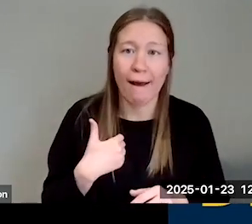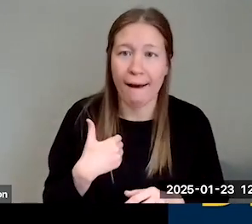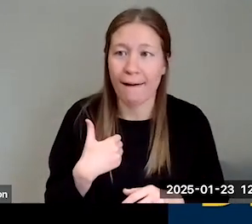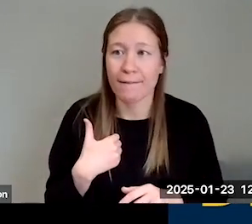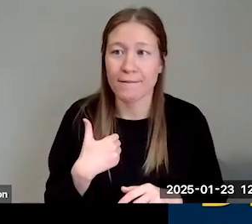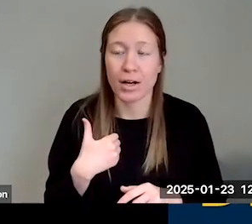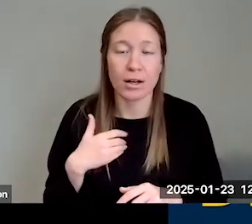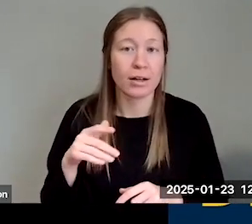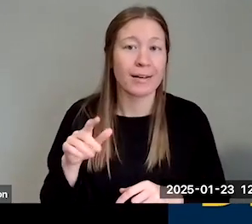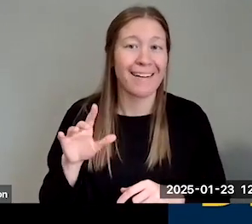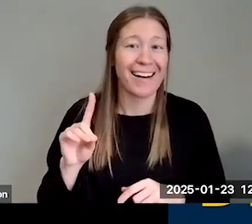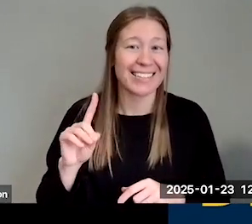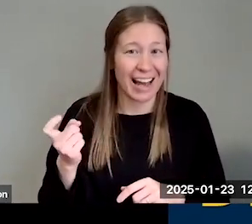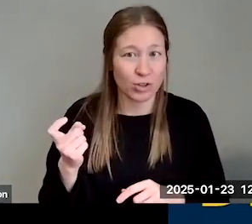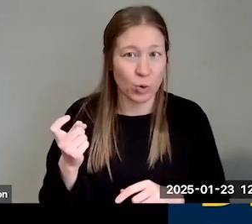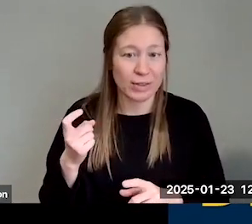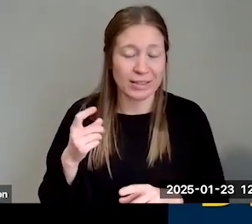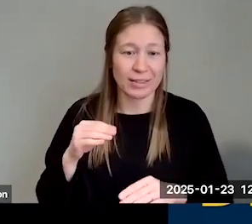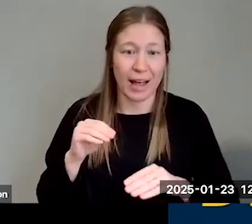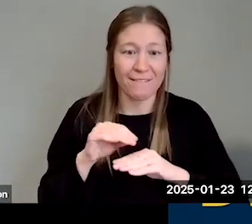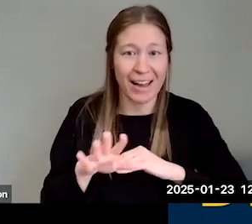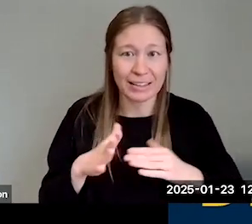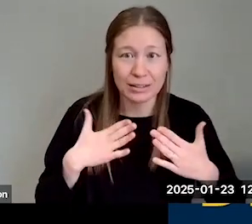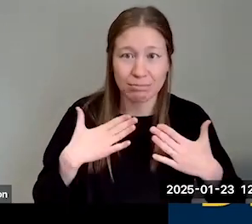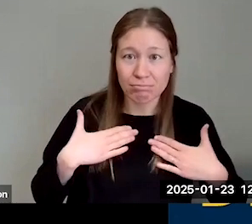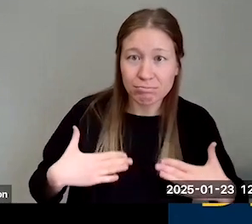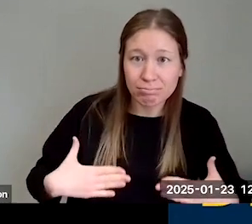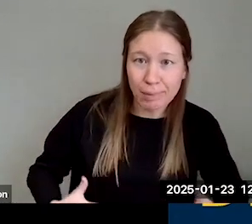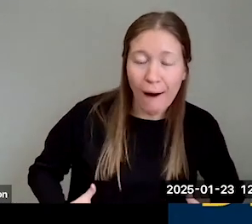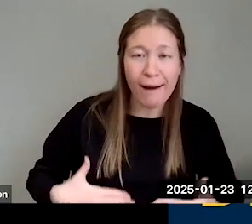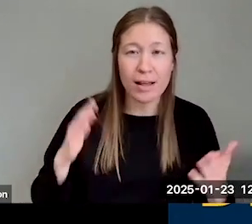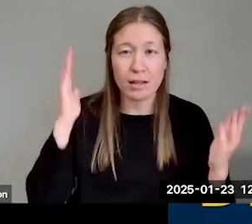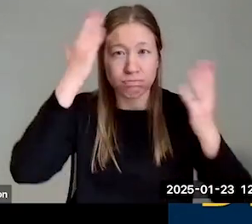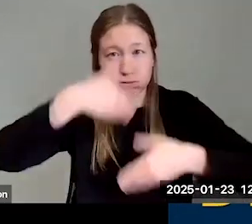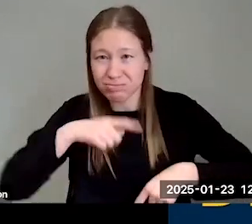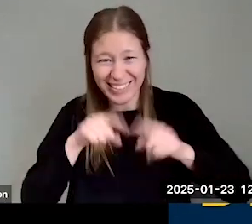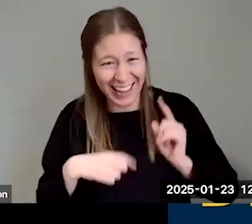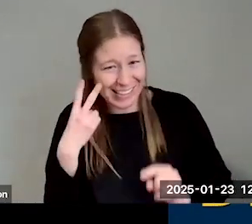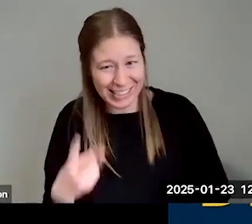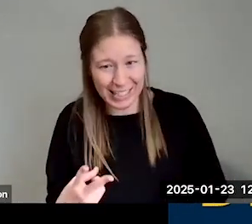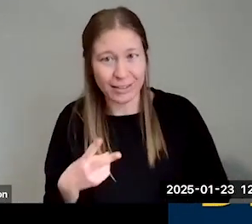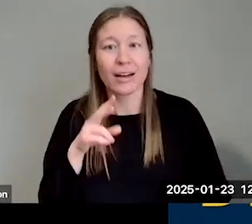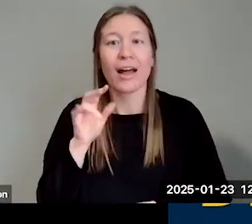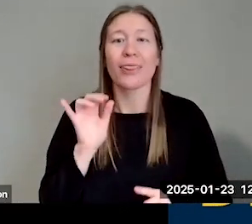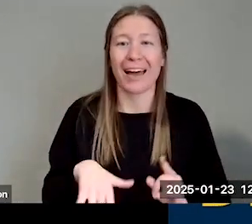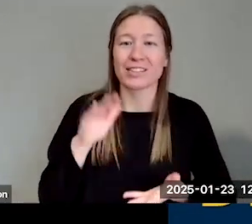a diagnosis that affects a bodily function that others are not able to detect, that is the lowest at 30%,